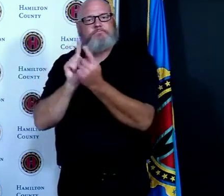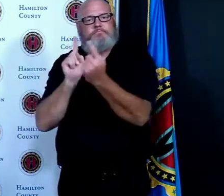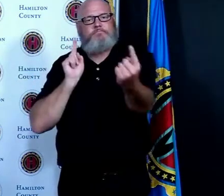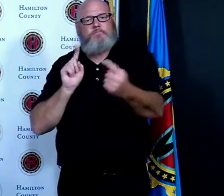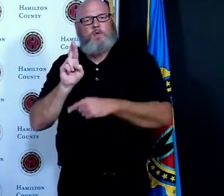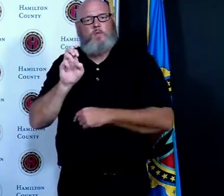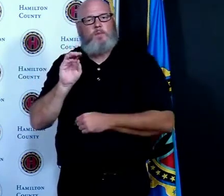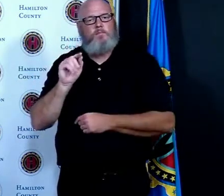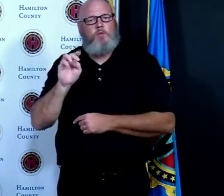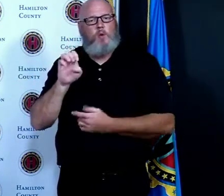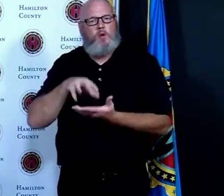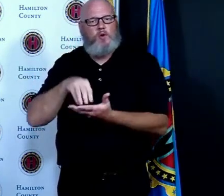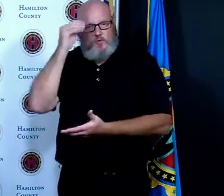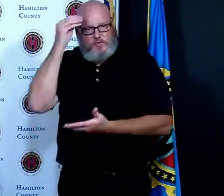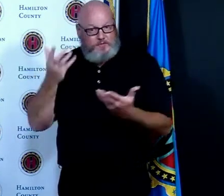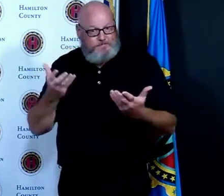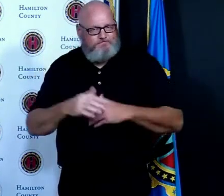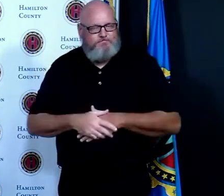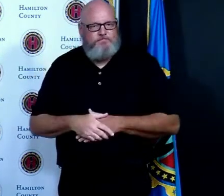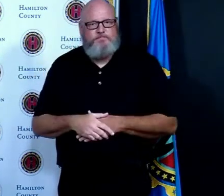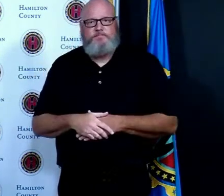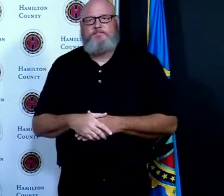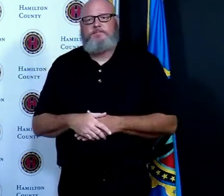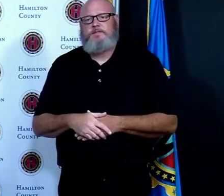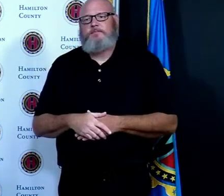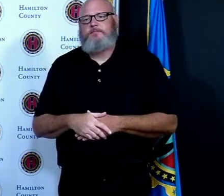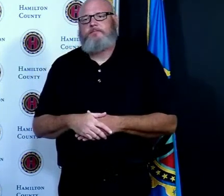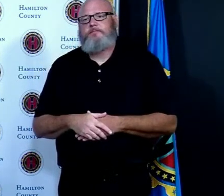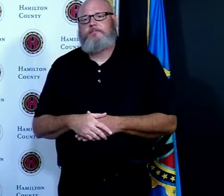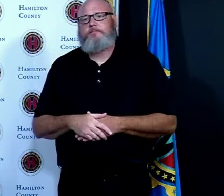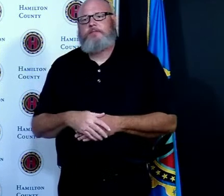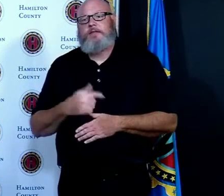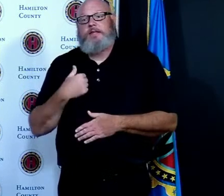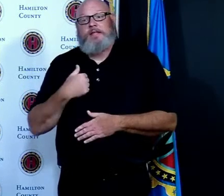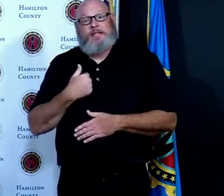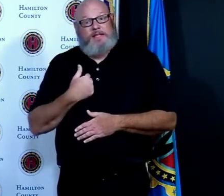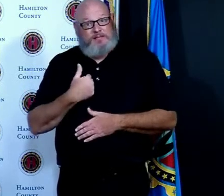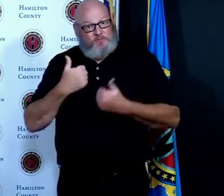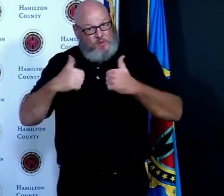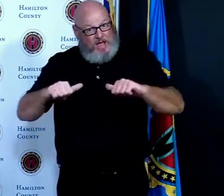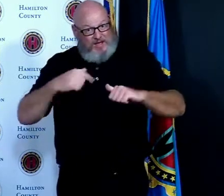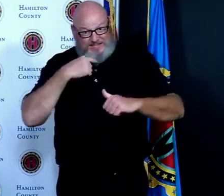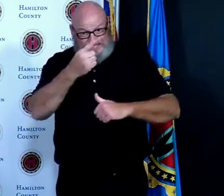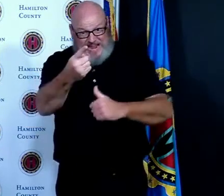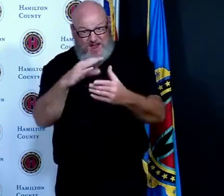and so that's the messaging that I'm trying to convey look we're trying to keep masked up